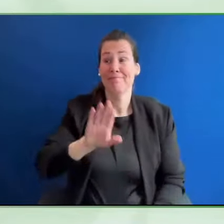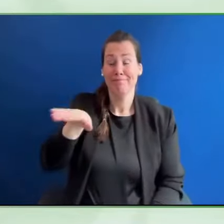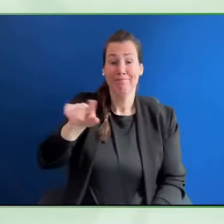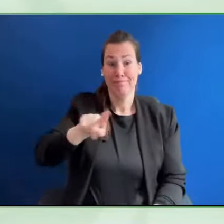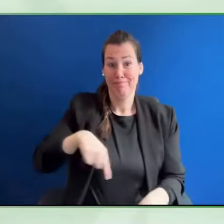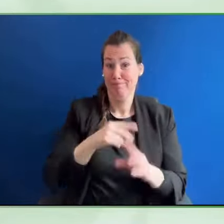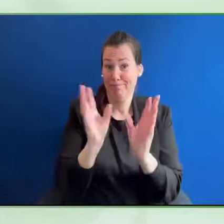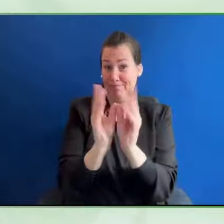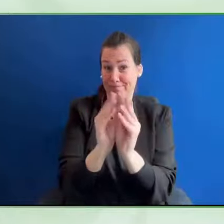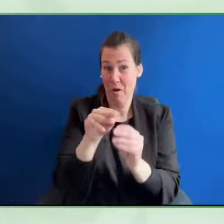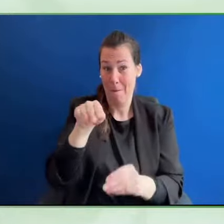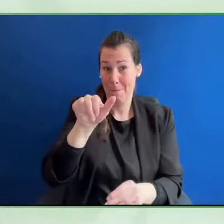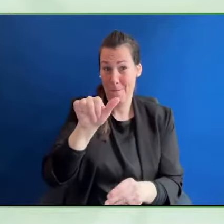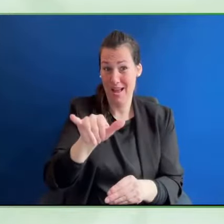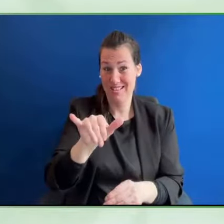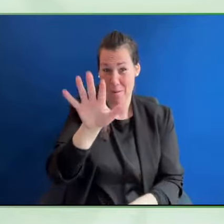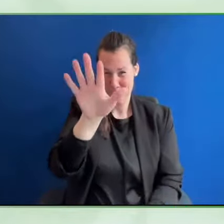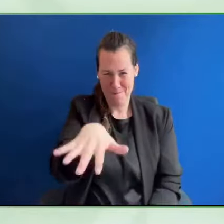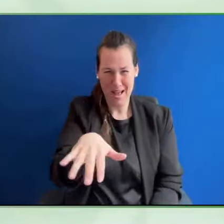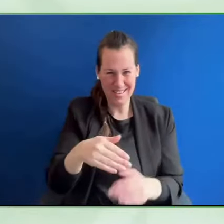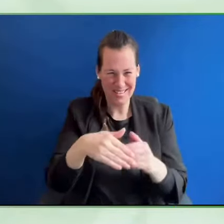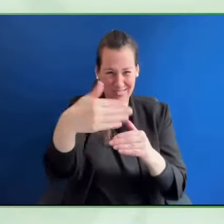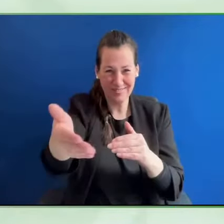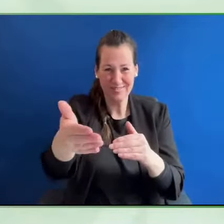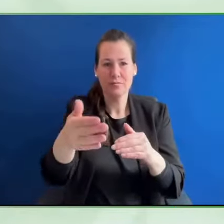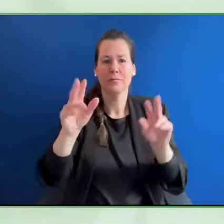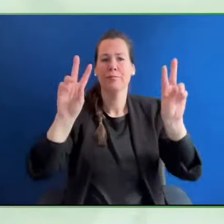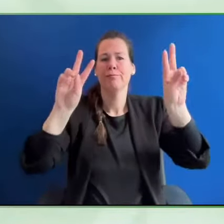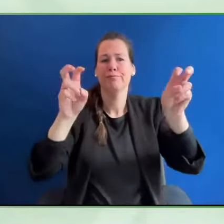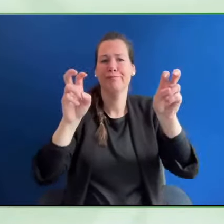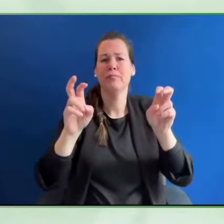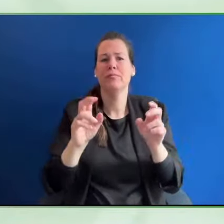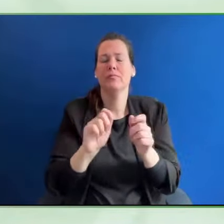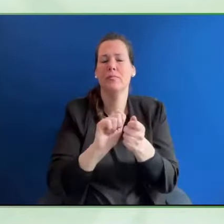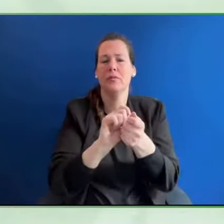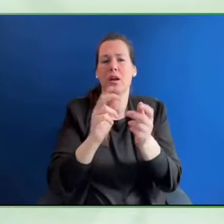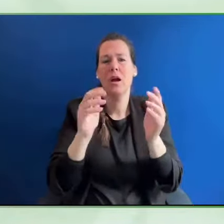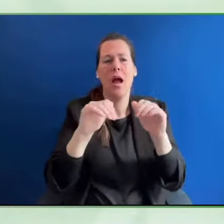We had a working group on mental health years ago but trying to bring back the angle for